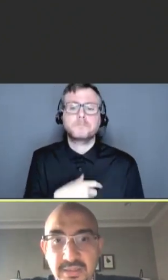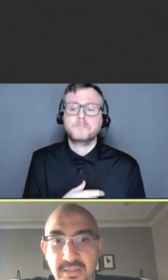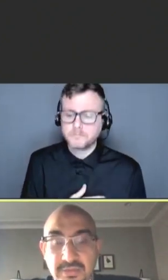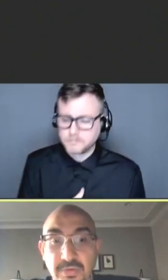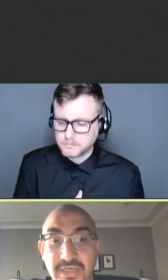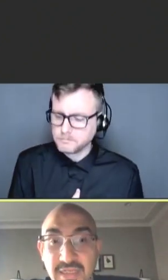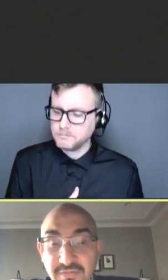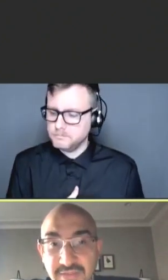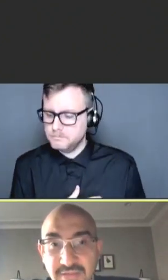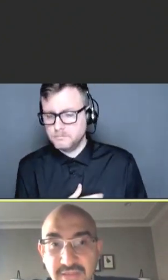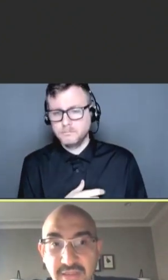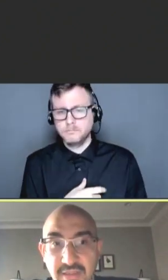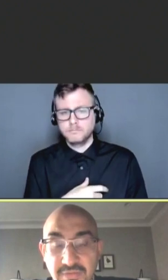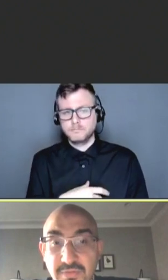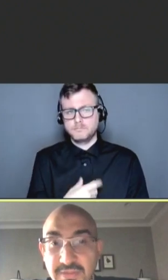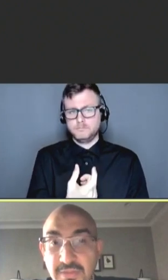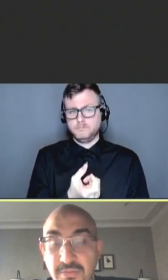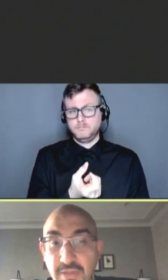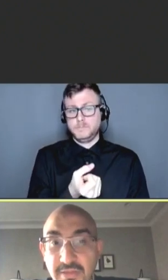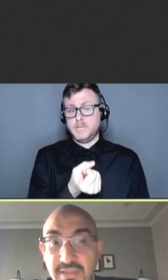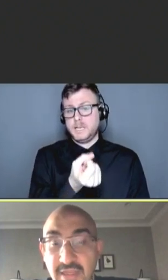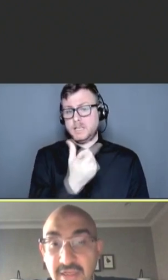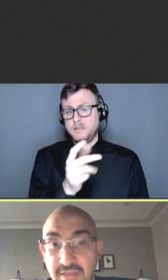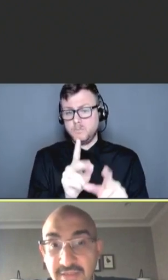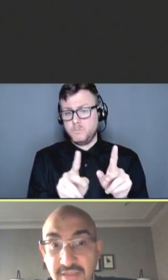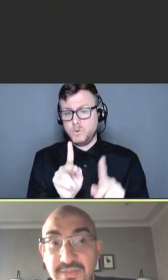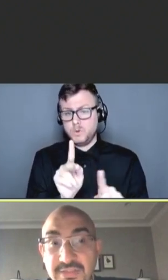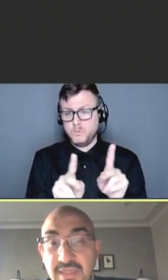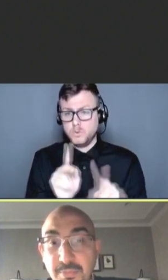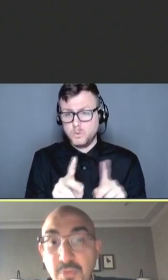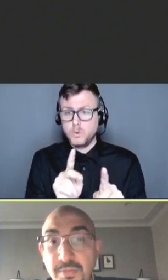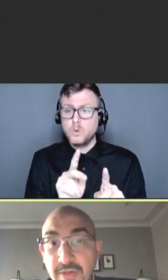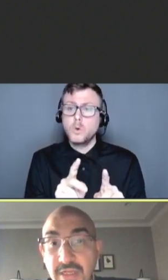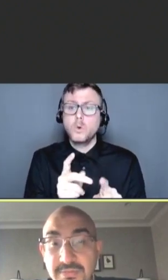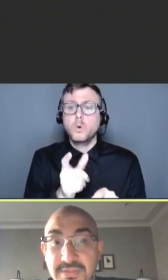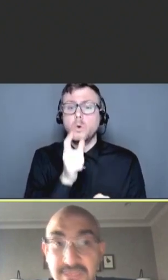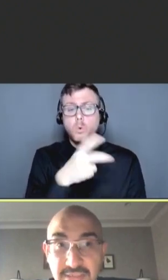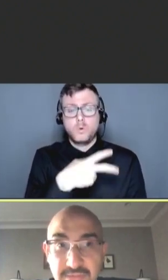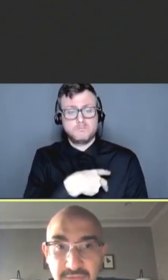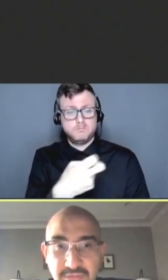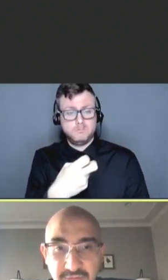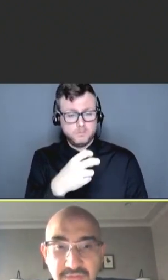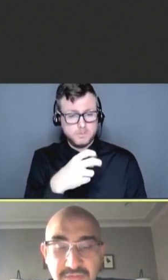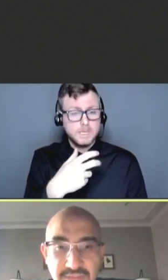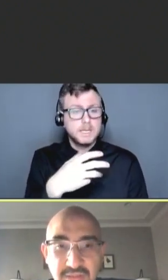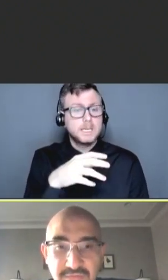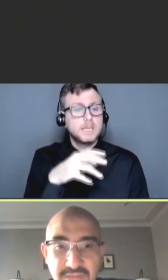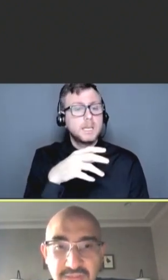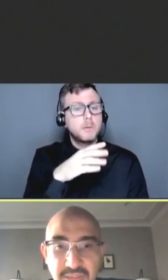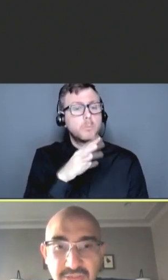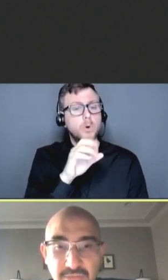So in 11 individuals that gave us bone marrow aspirate six months after the second vaccination,